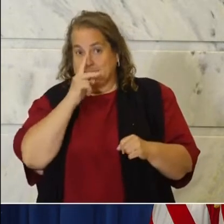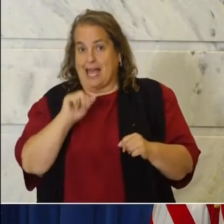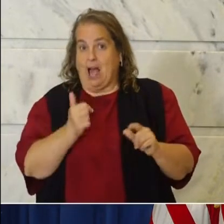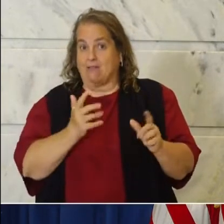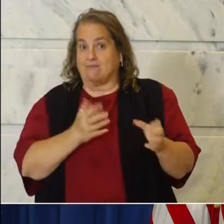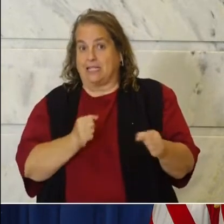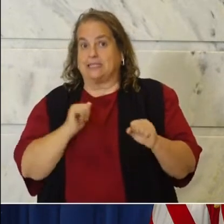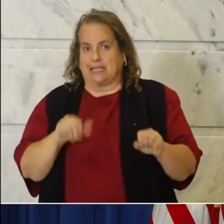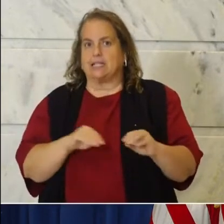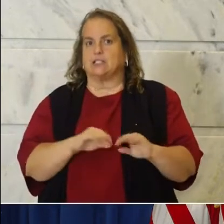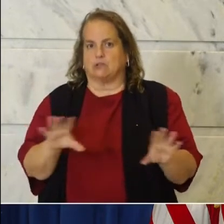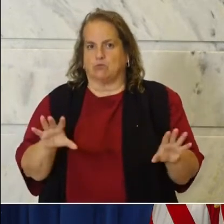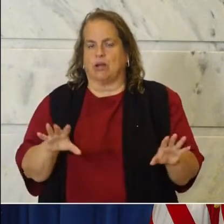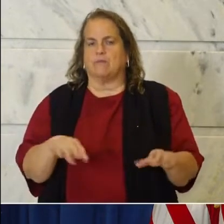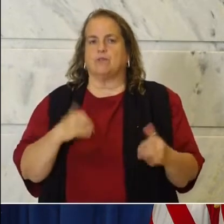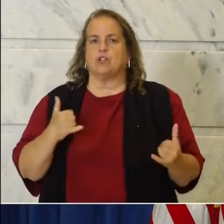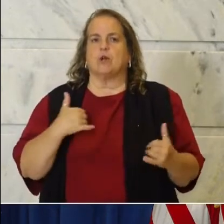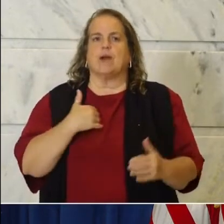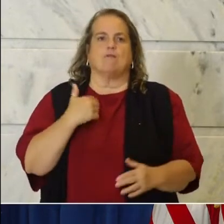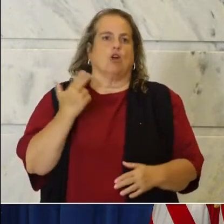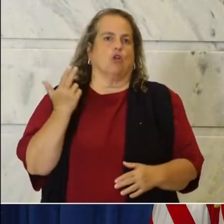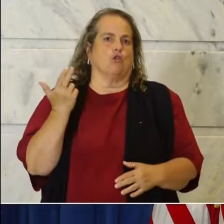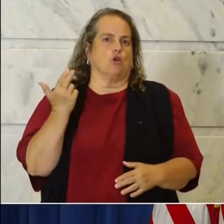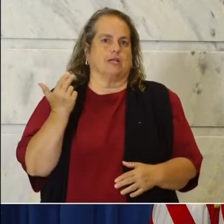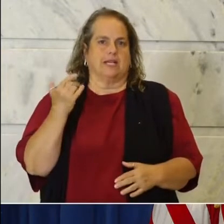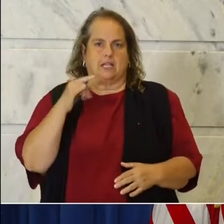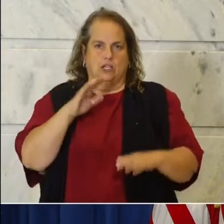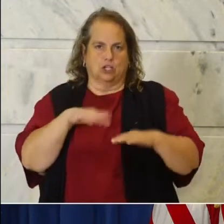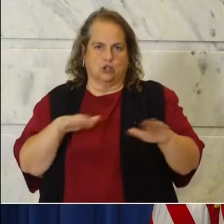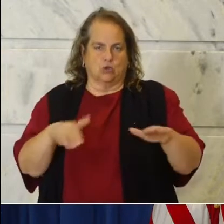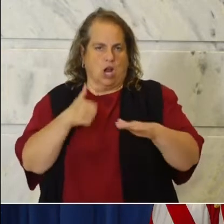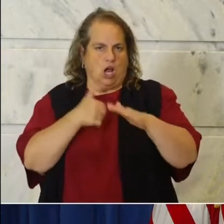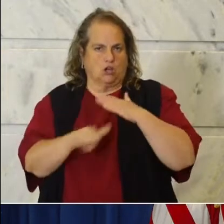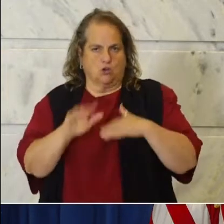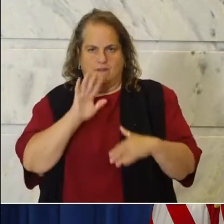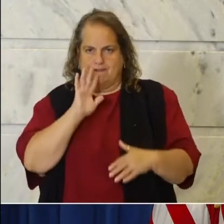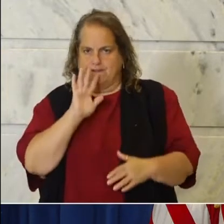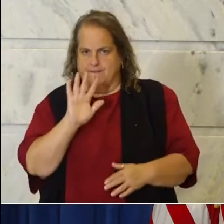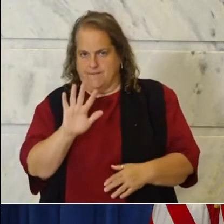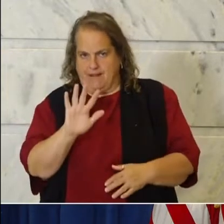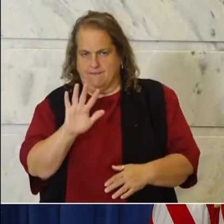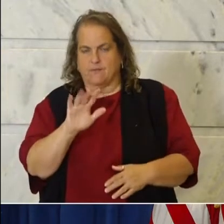Today we have 13 kids under five that have tested positive. We're tracking